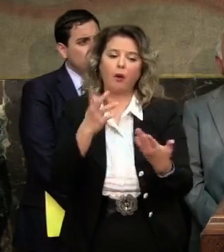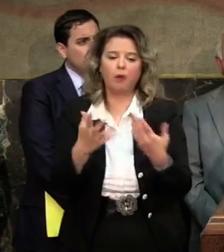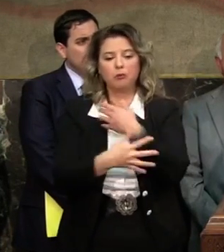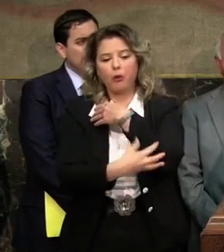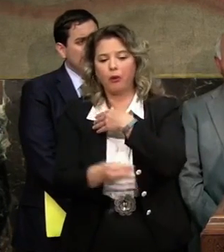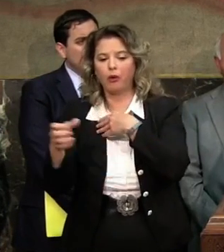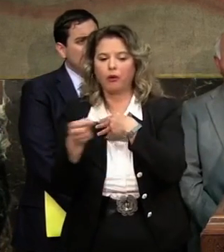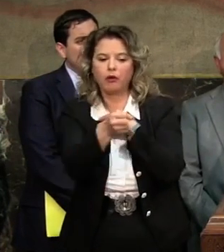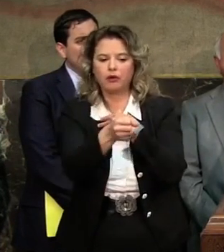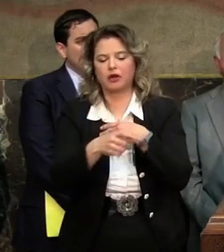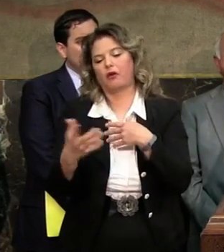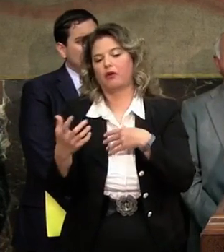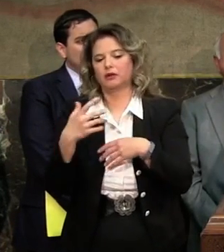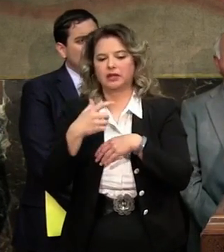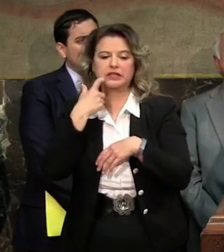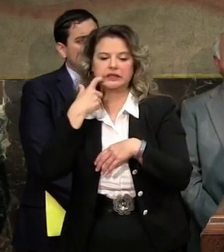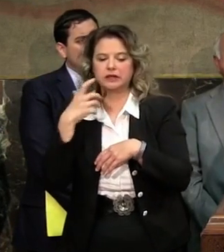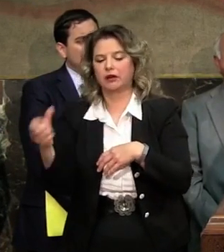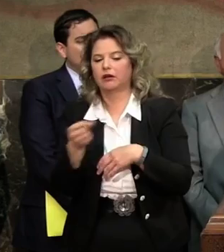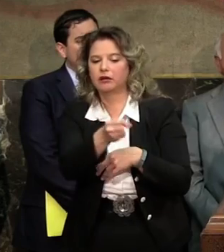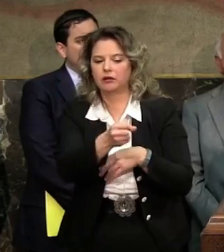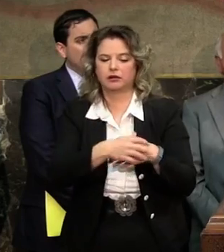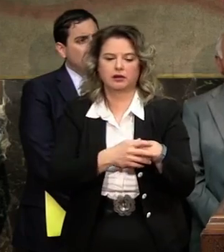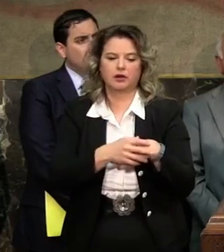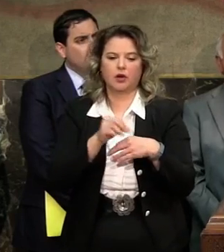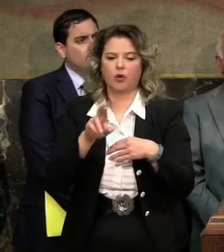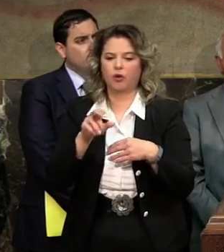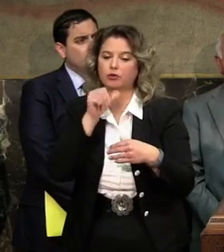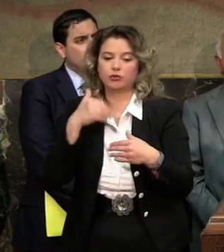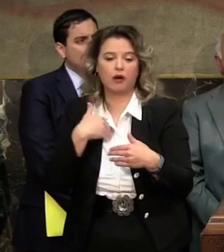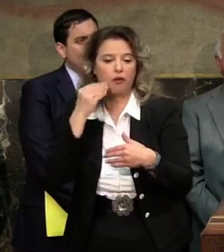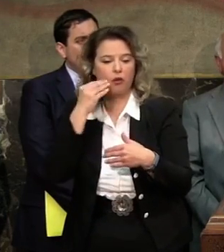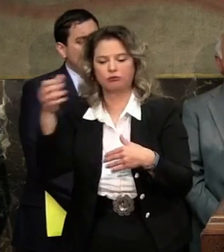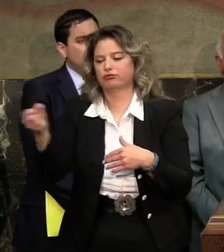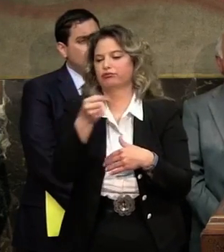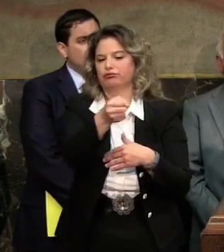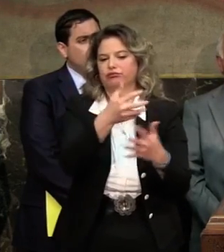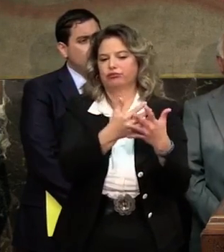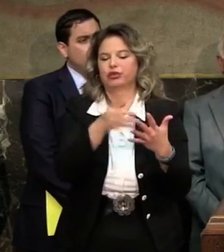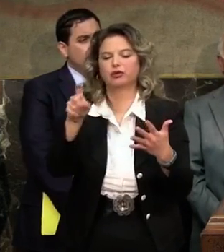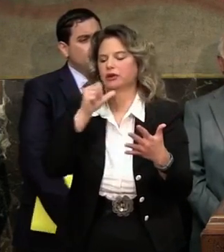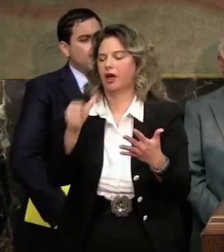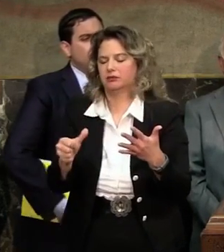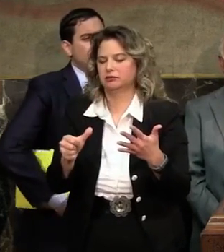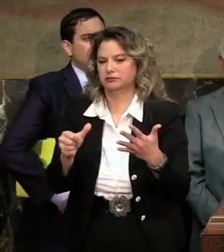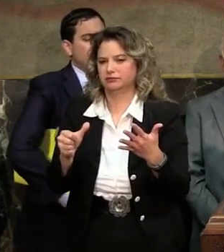because they're addicted or just because they don't have a home but we've done that